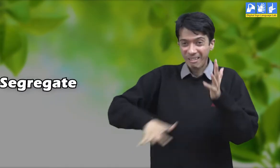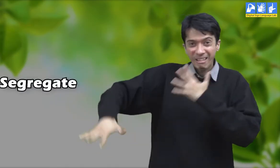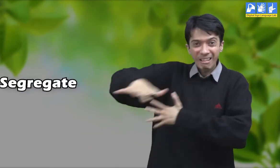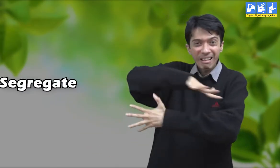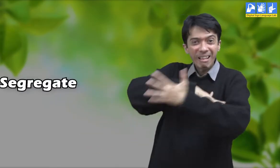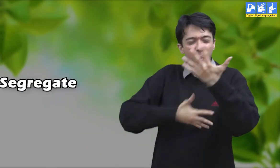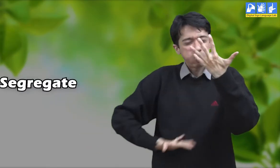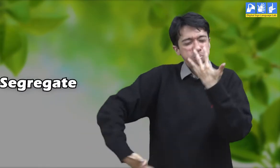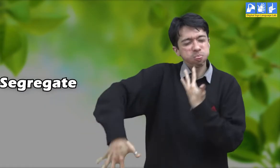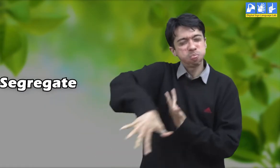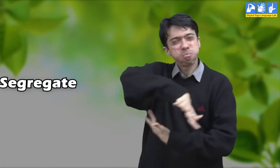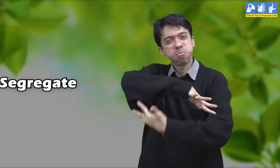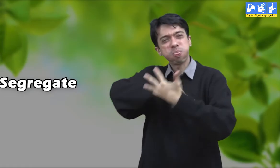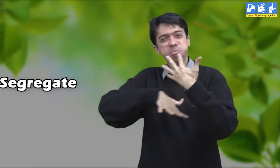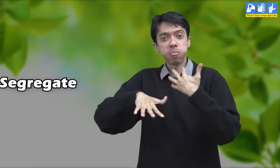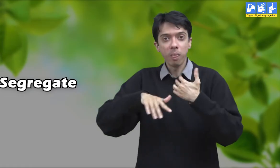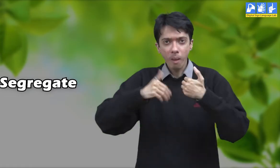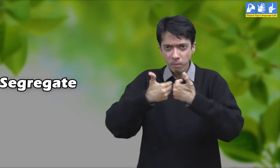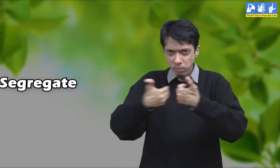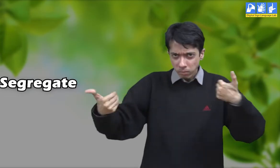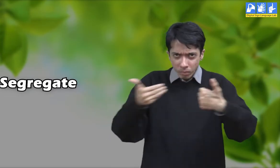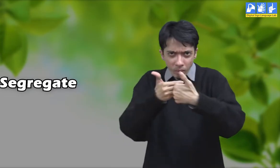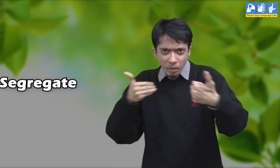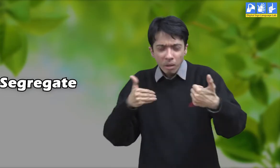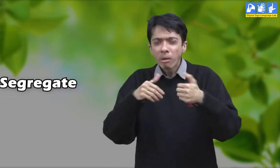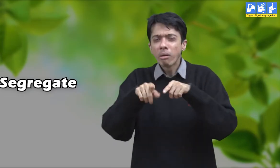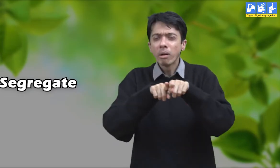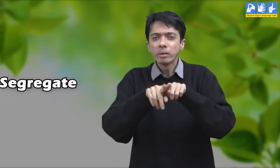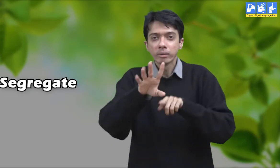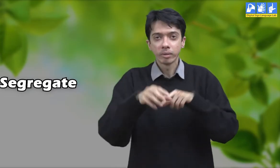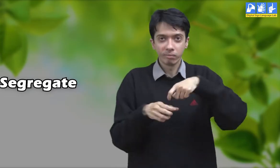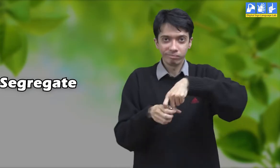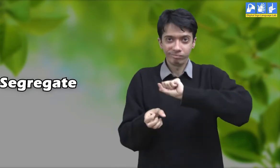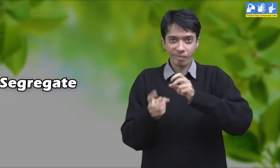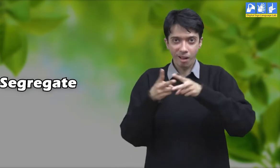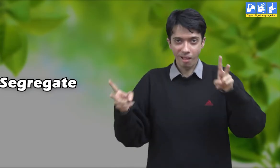Segregate - To keep something separate from another.